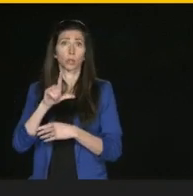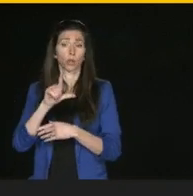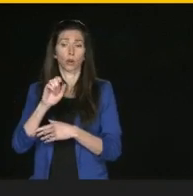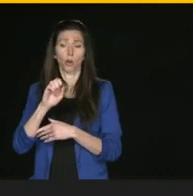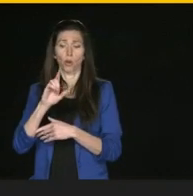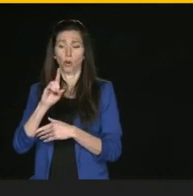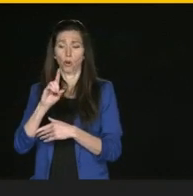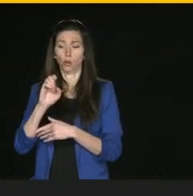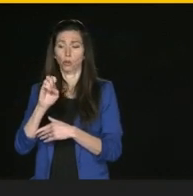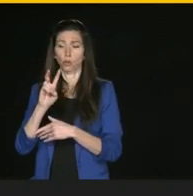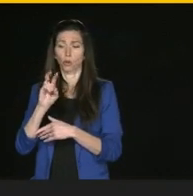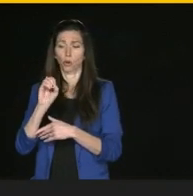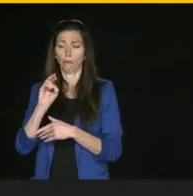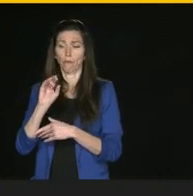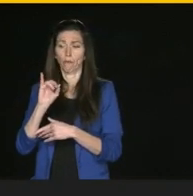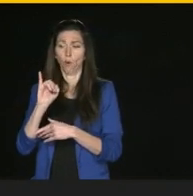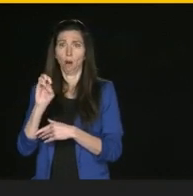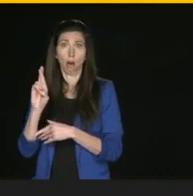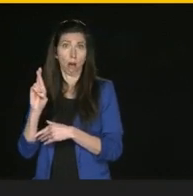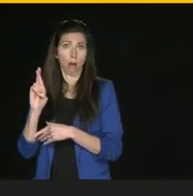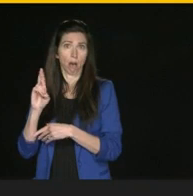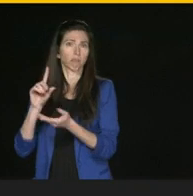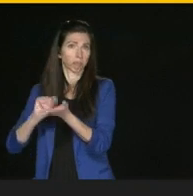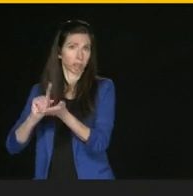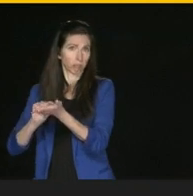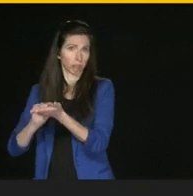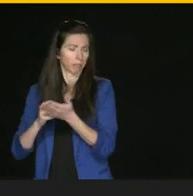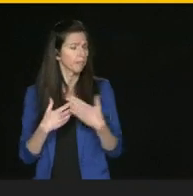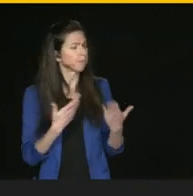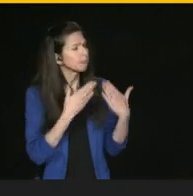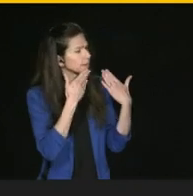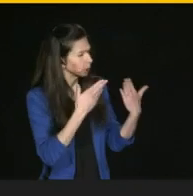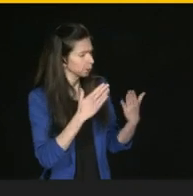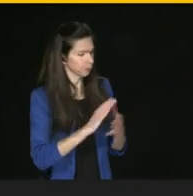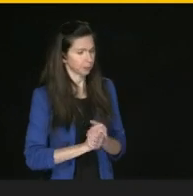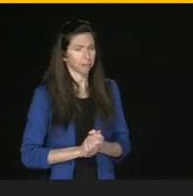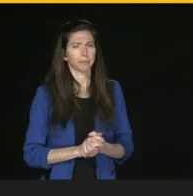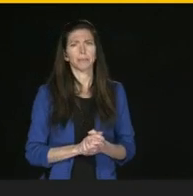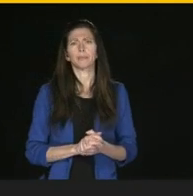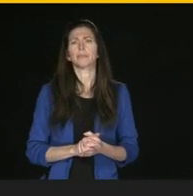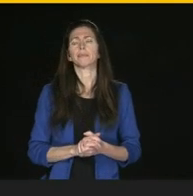QUESTION IS FROM Le Devoir. I WOULD LIKE TO GO BACK TO SLIDE 15.